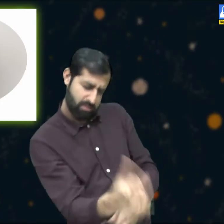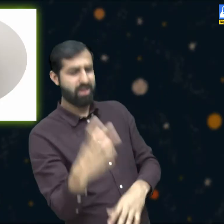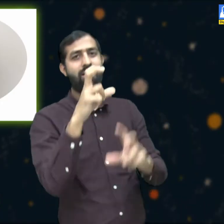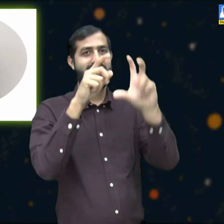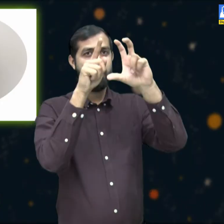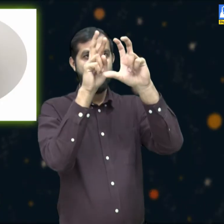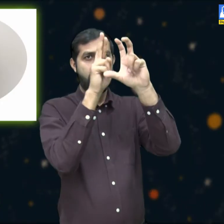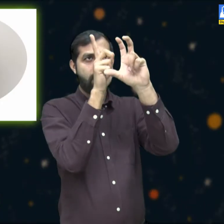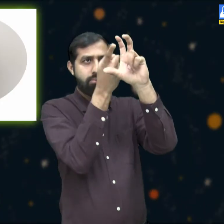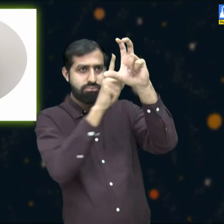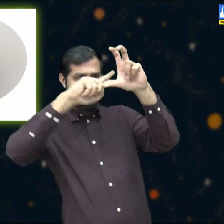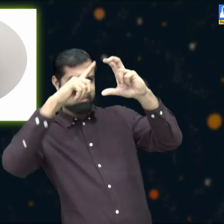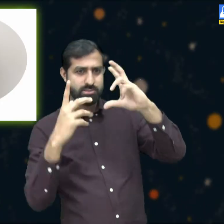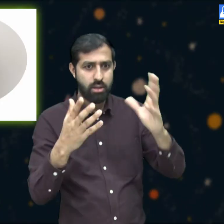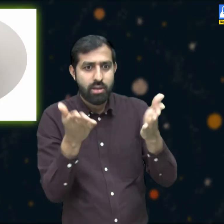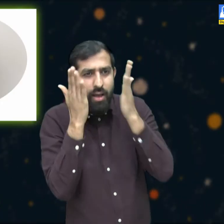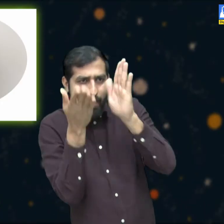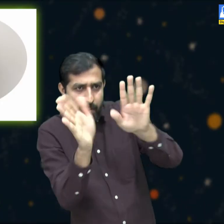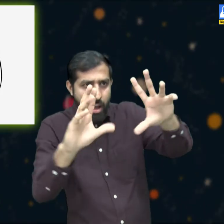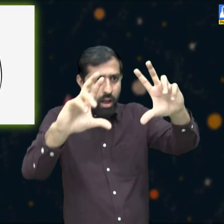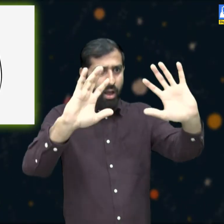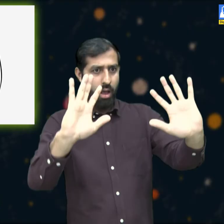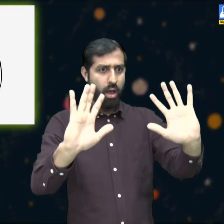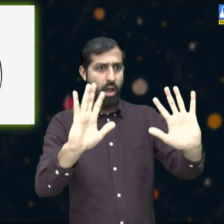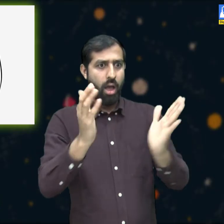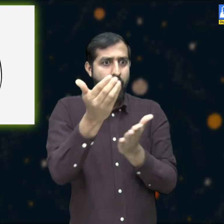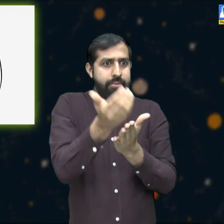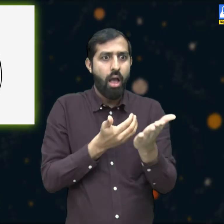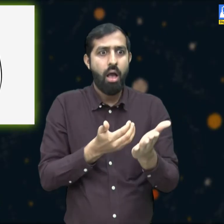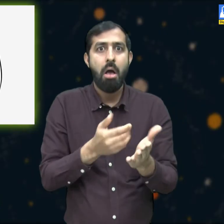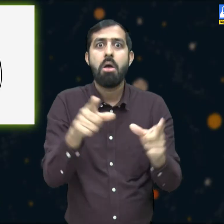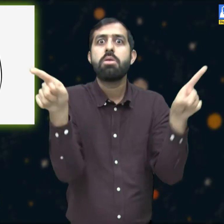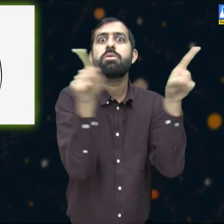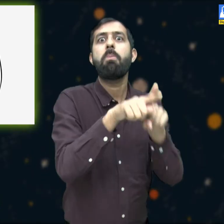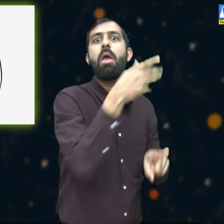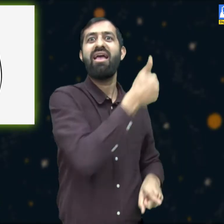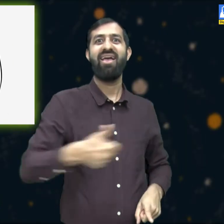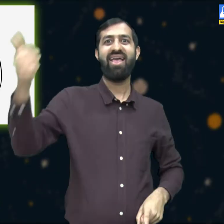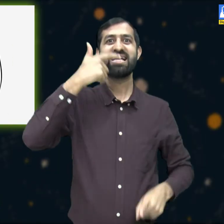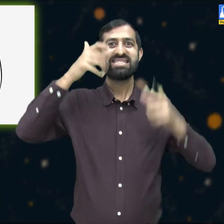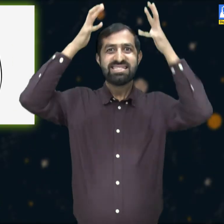The martians looked at the picture of Humpty Dumpty which was in the shape of an egg.